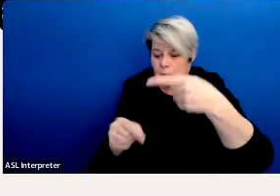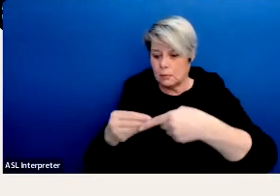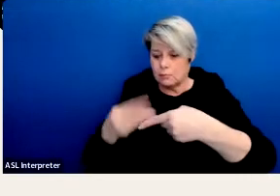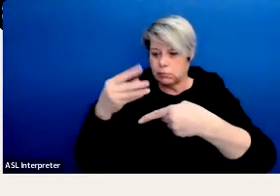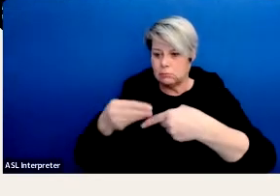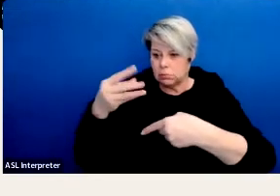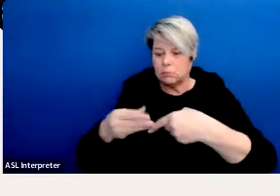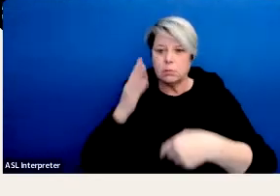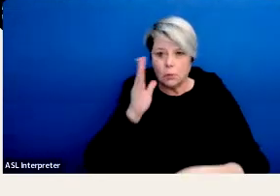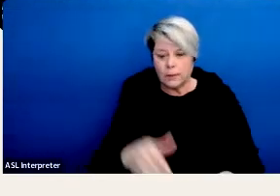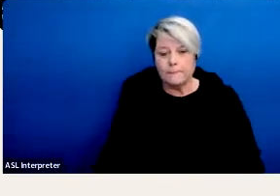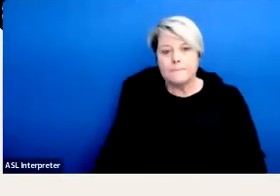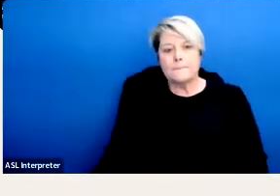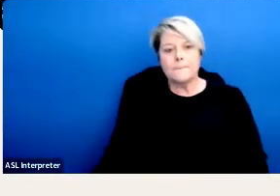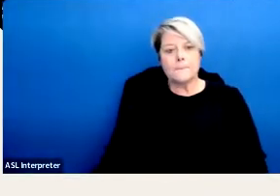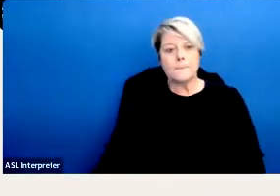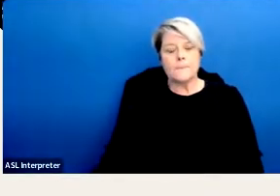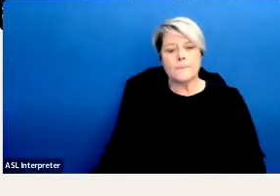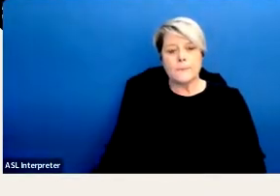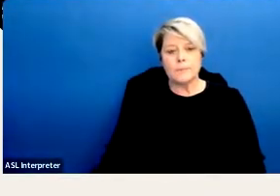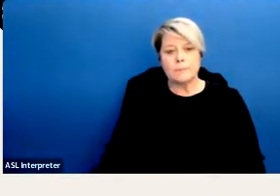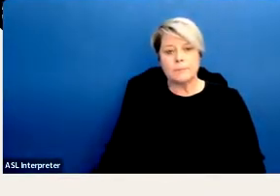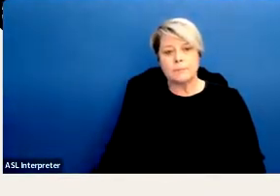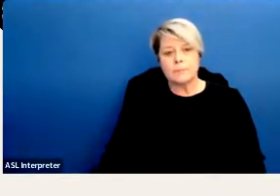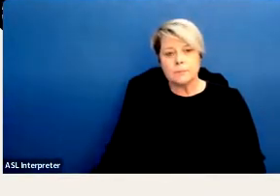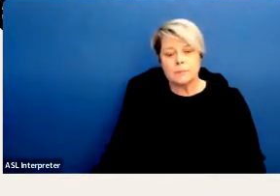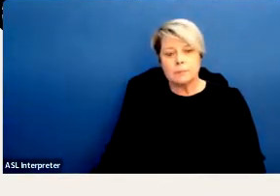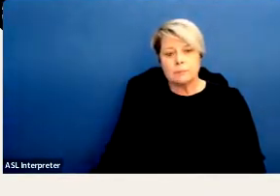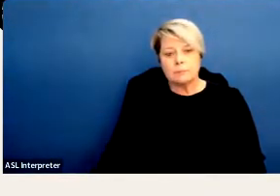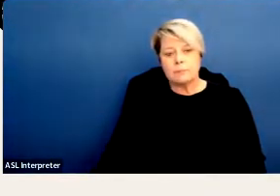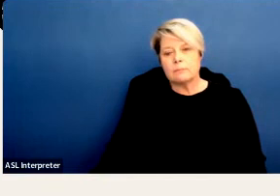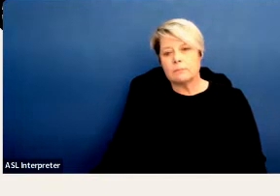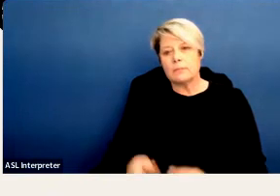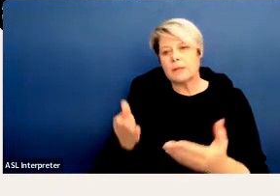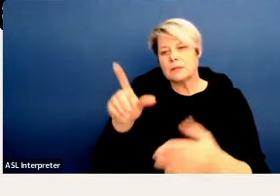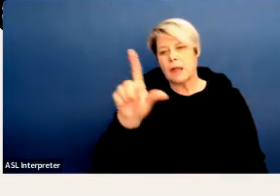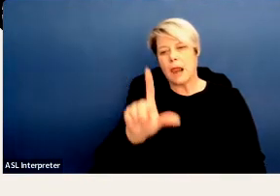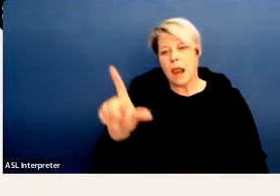information centers and you click there and they will all pop up for you. You can select wherever you want